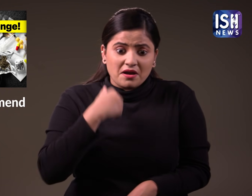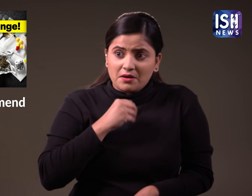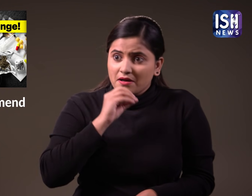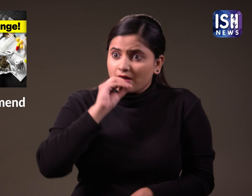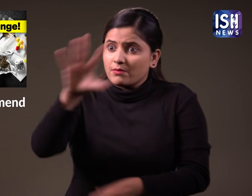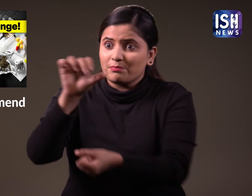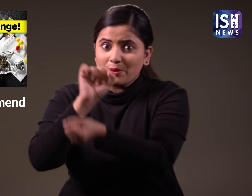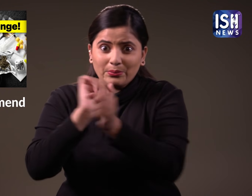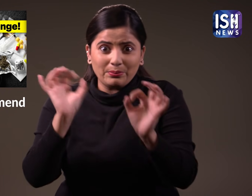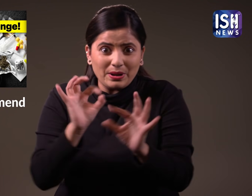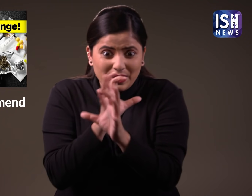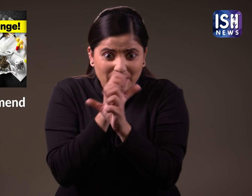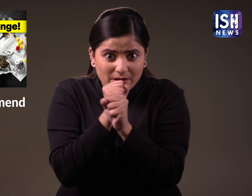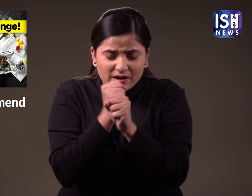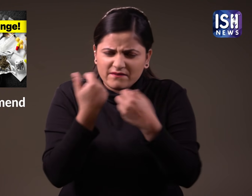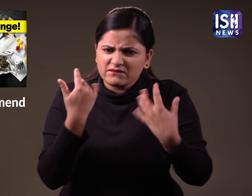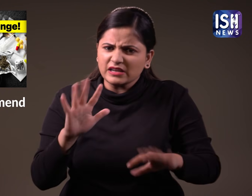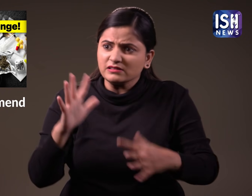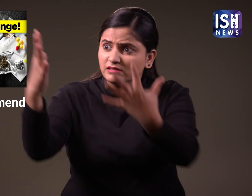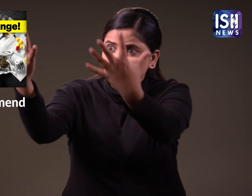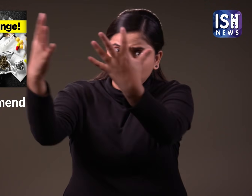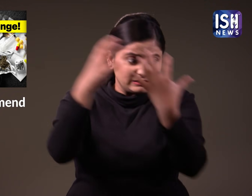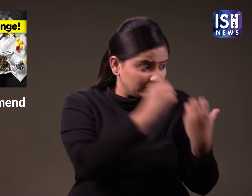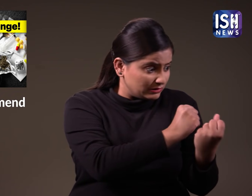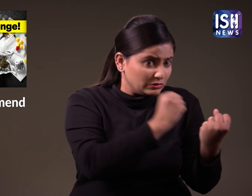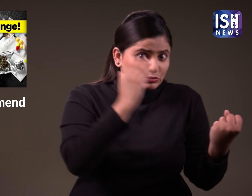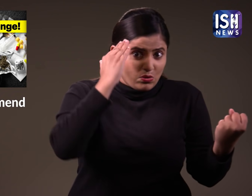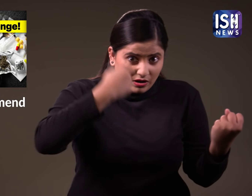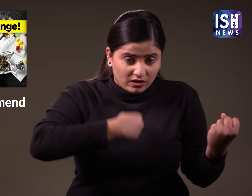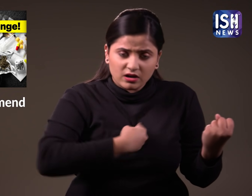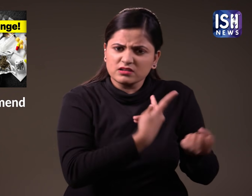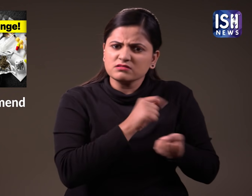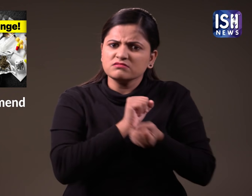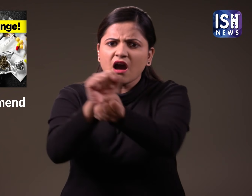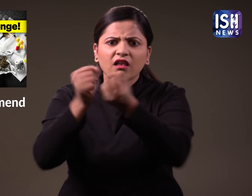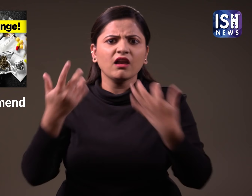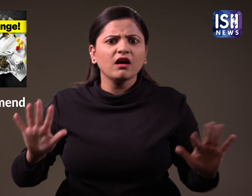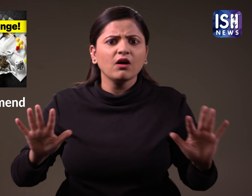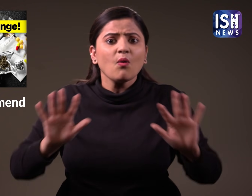they can also be caught and put in jail if they don't inform the police.